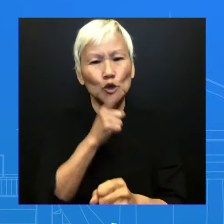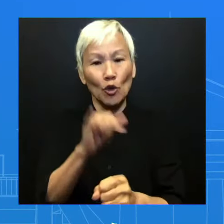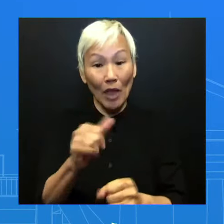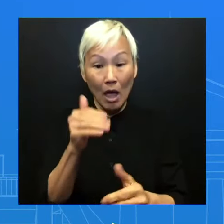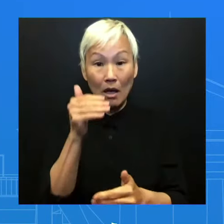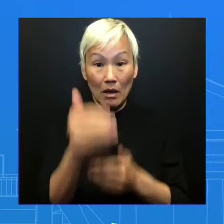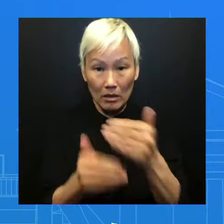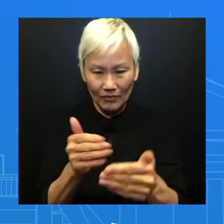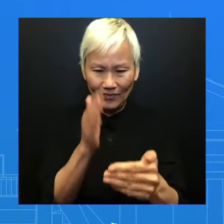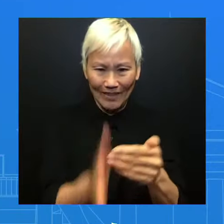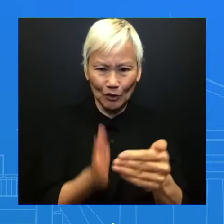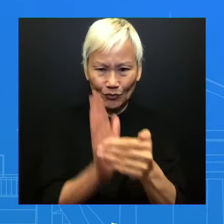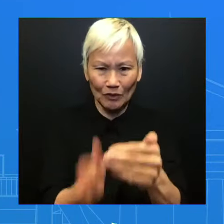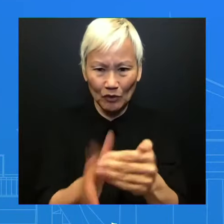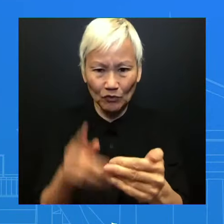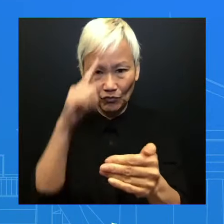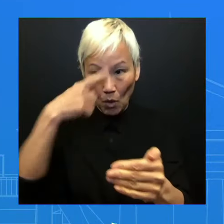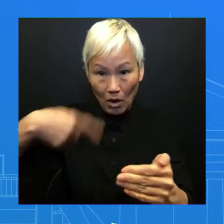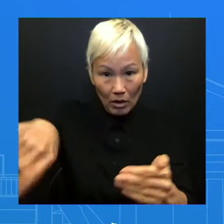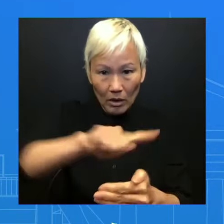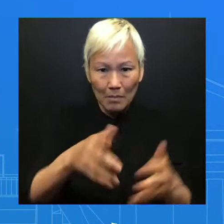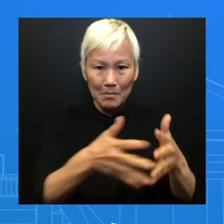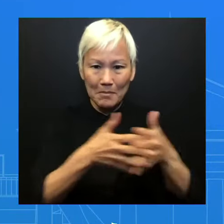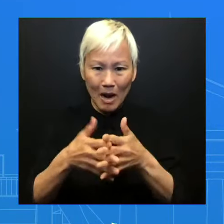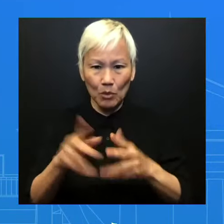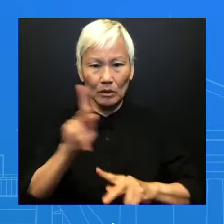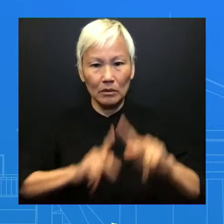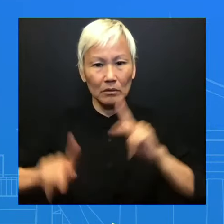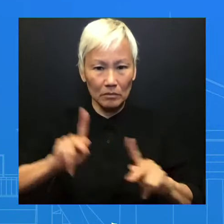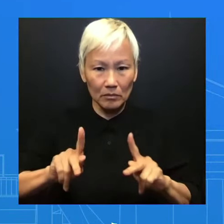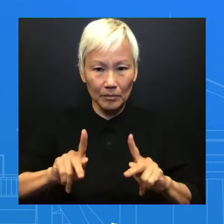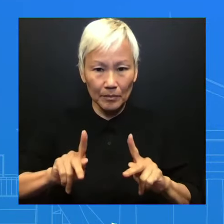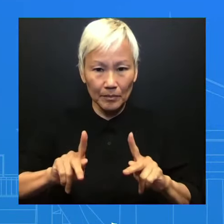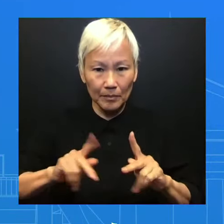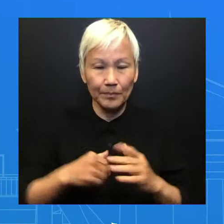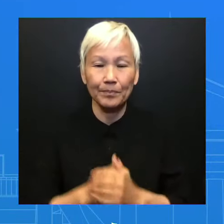So, before I go into questions, I just want to say a couple of words about George Floyd.